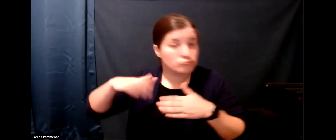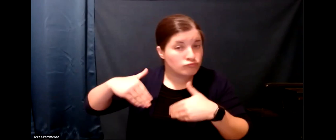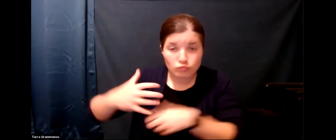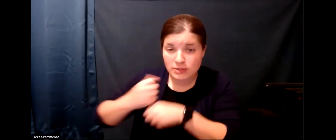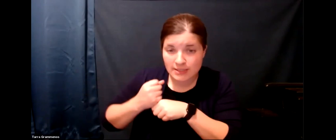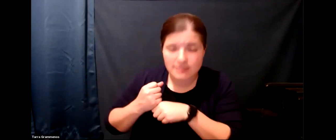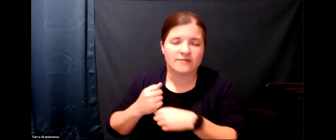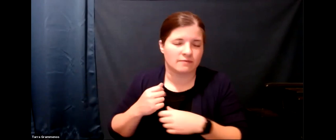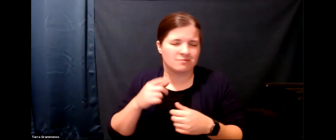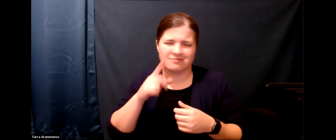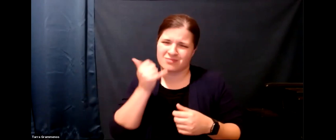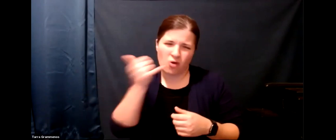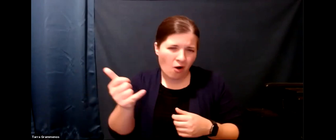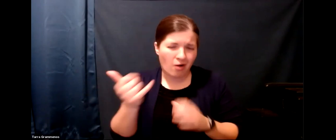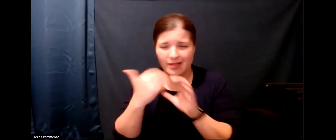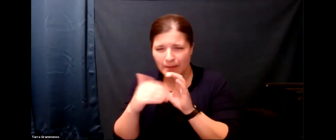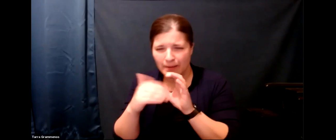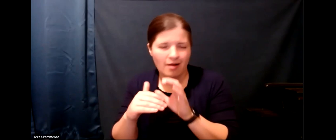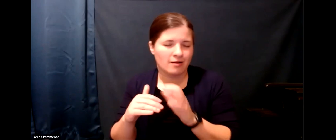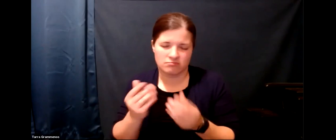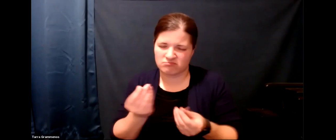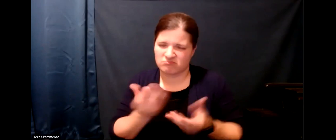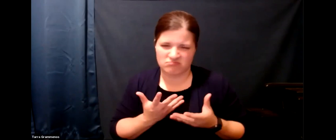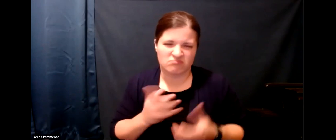information on "Track your Ballot" on mnvotes.org.